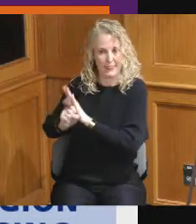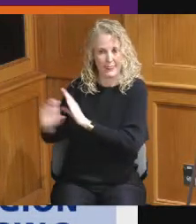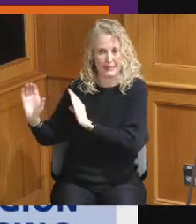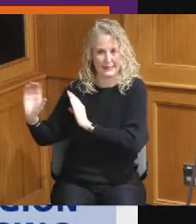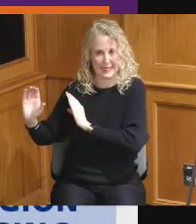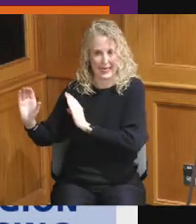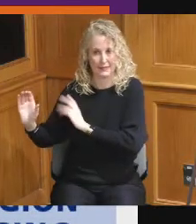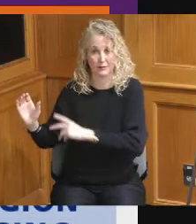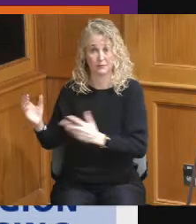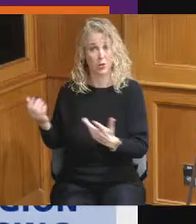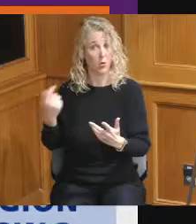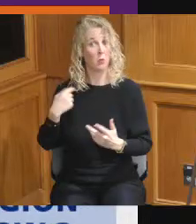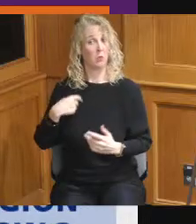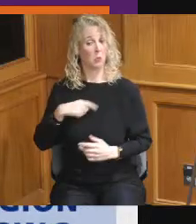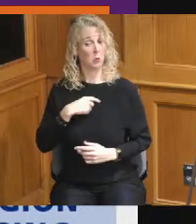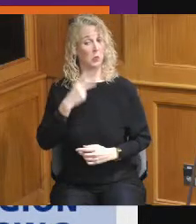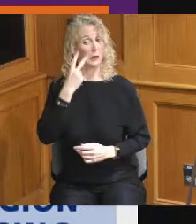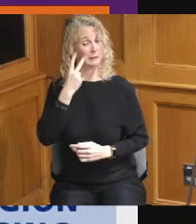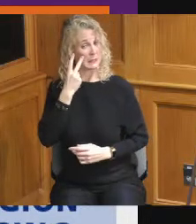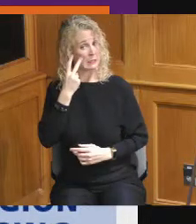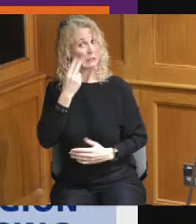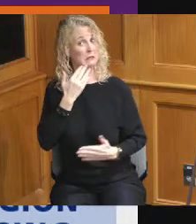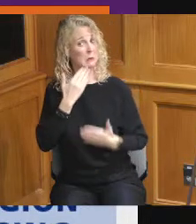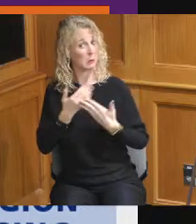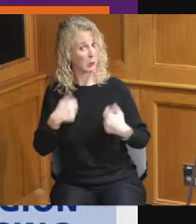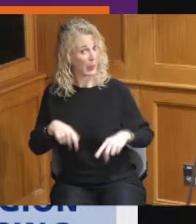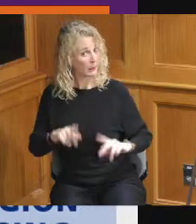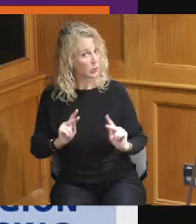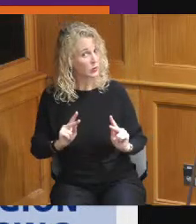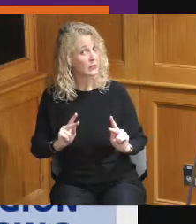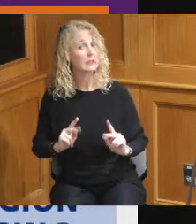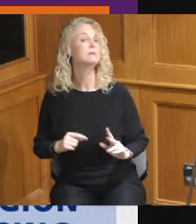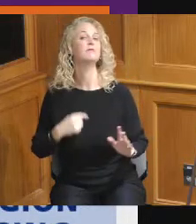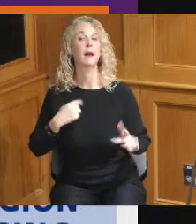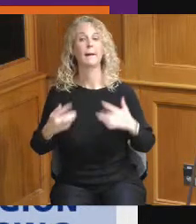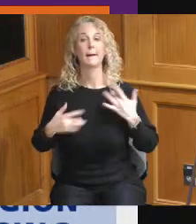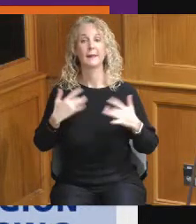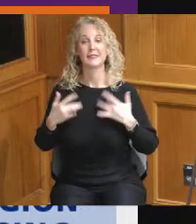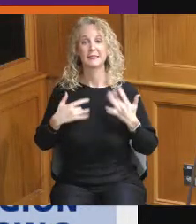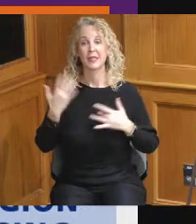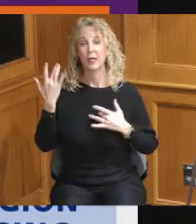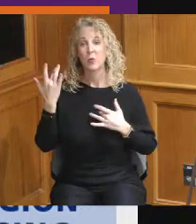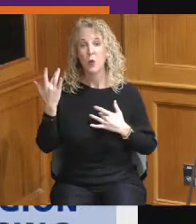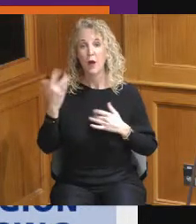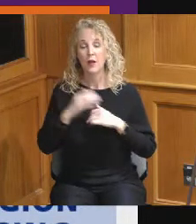of promising ways that are happening with that and I'm really excited to say that we've and this is